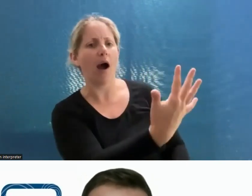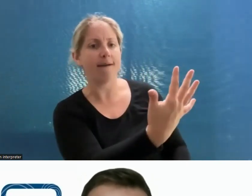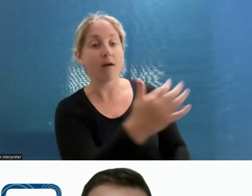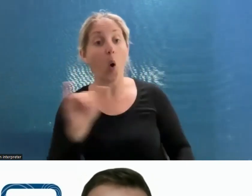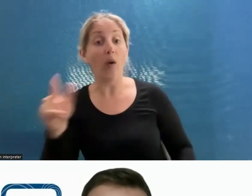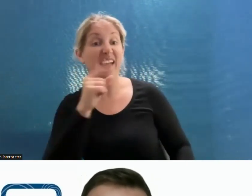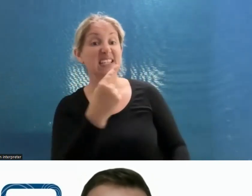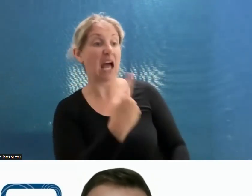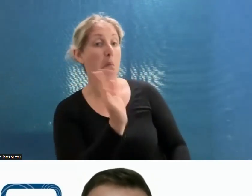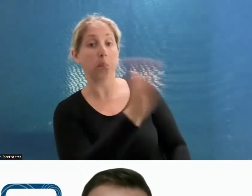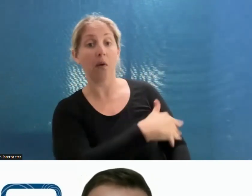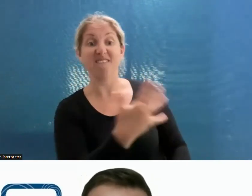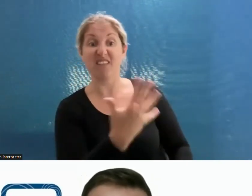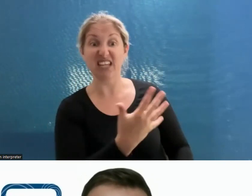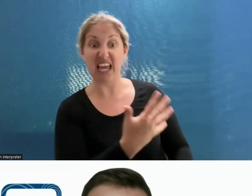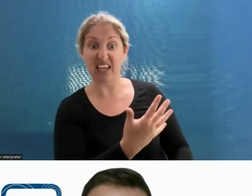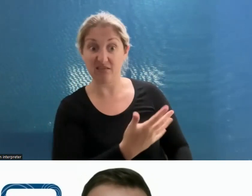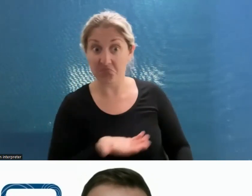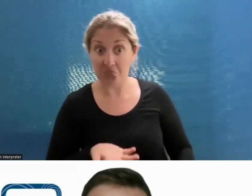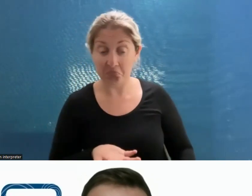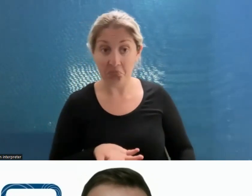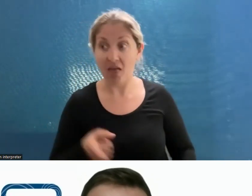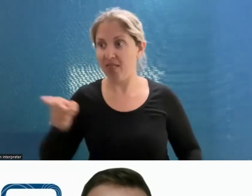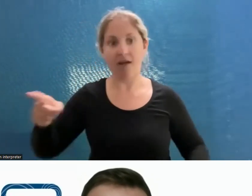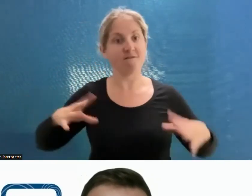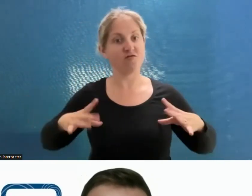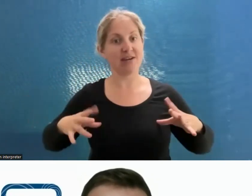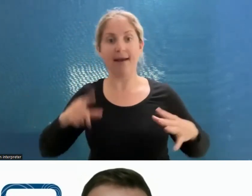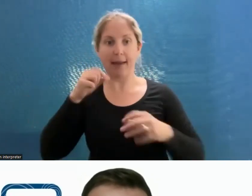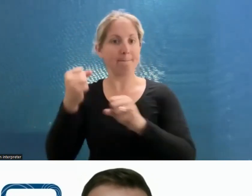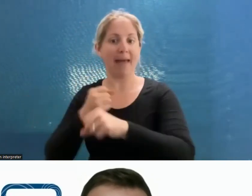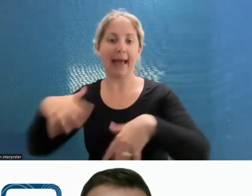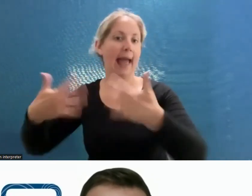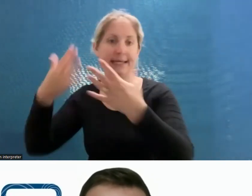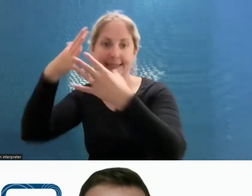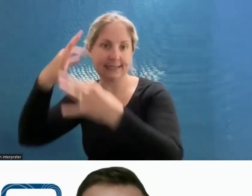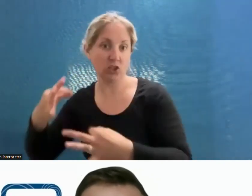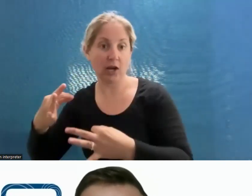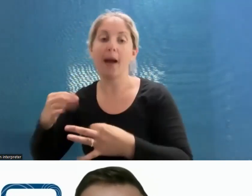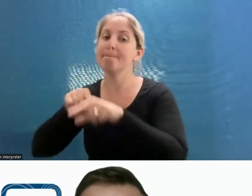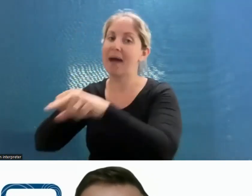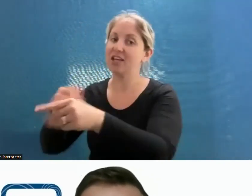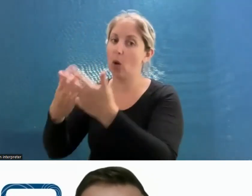But they have the freedom to make the recommendation based on evidence before them, not on what